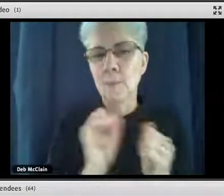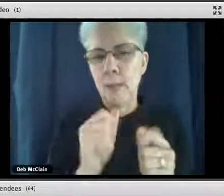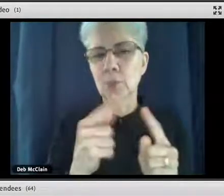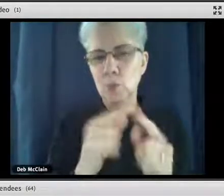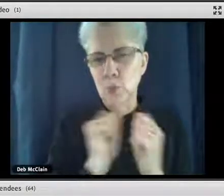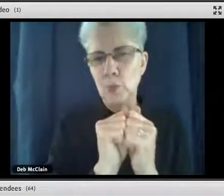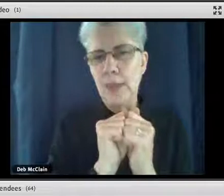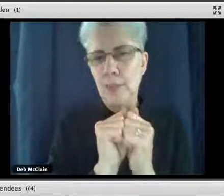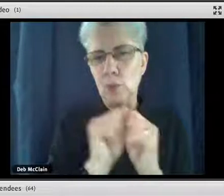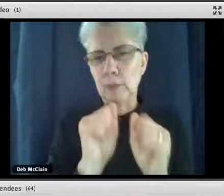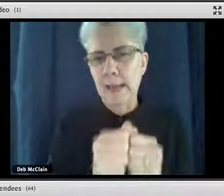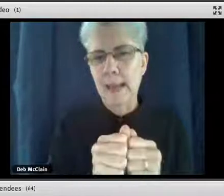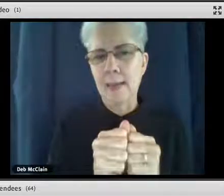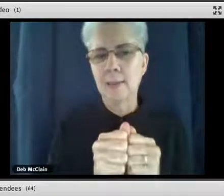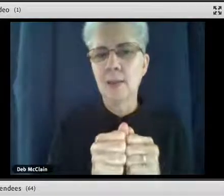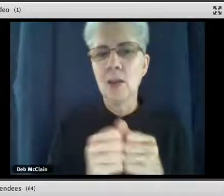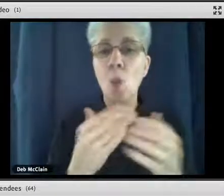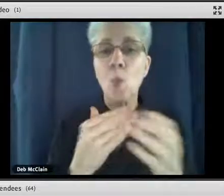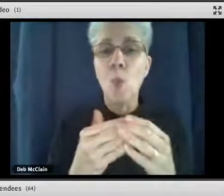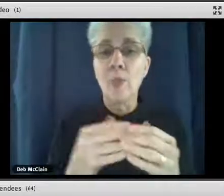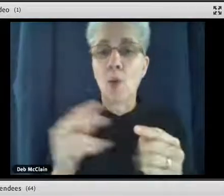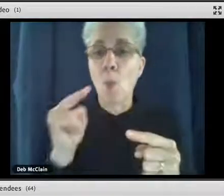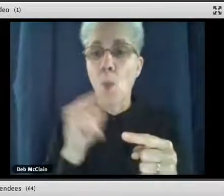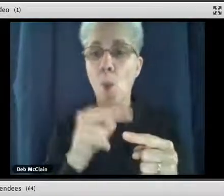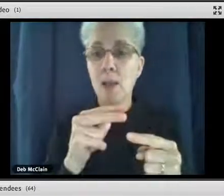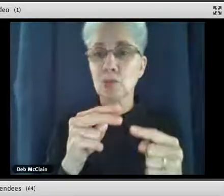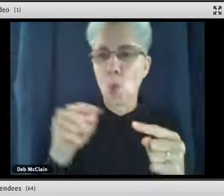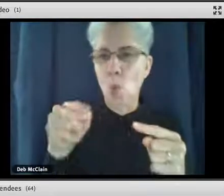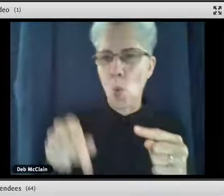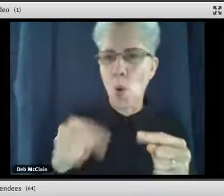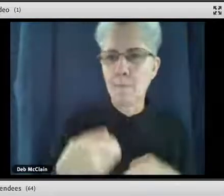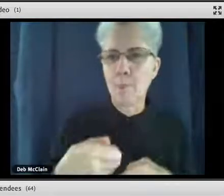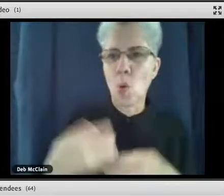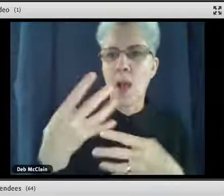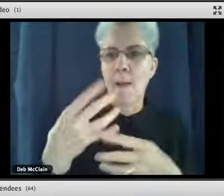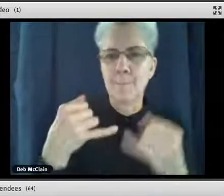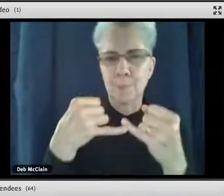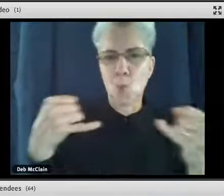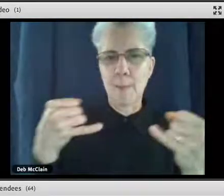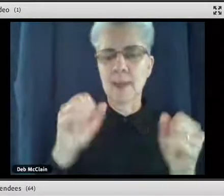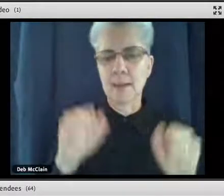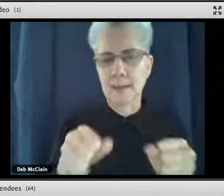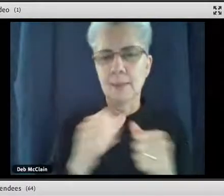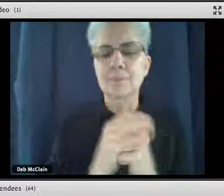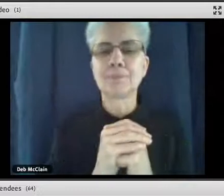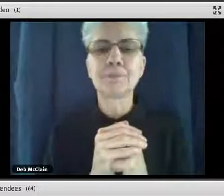We'll be able to do this together regardless. But I think in case you want to just,